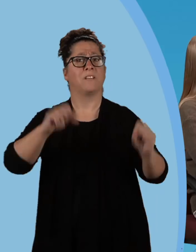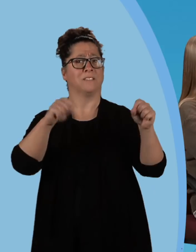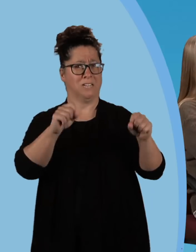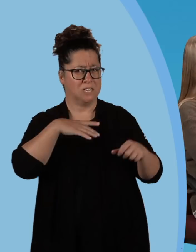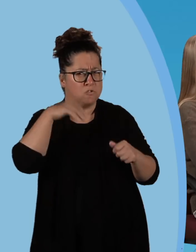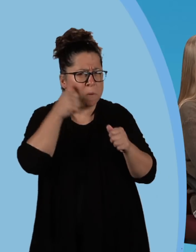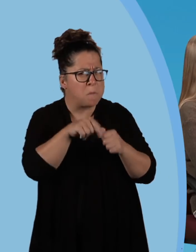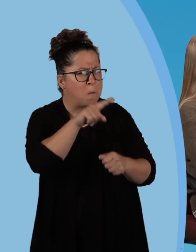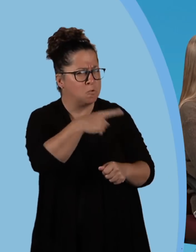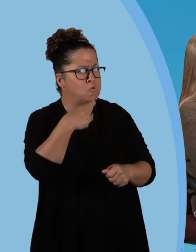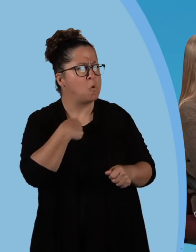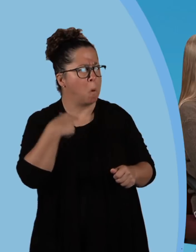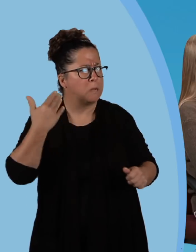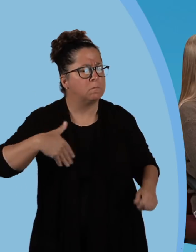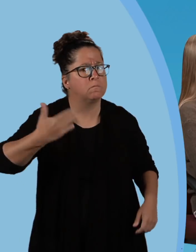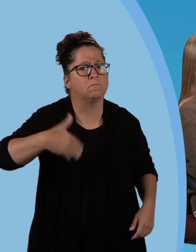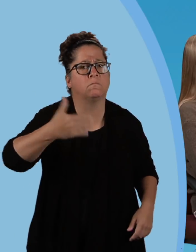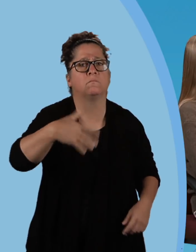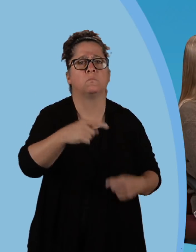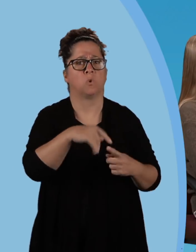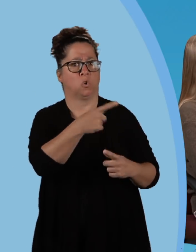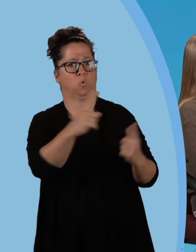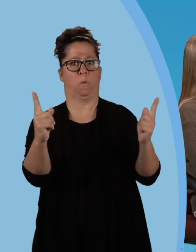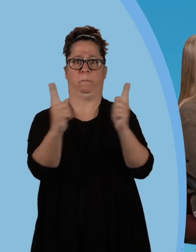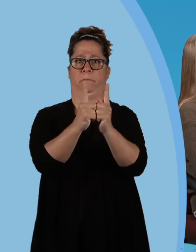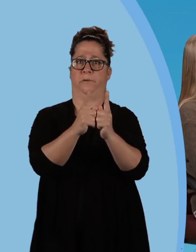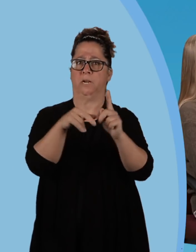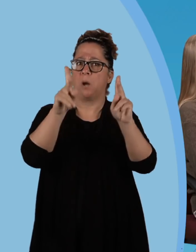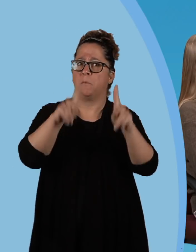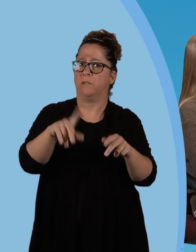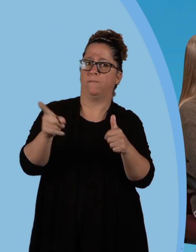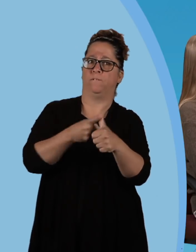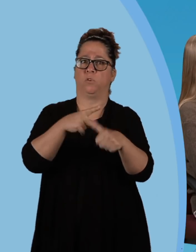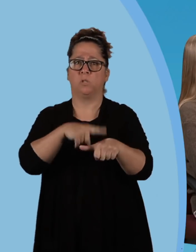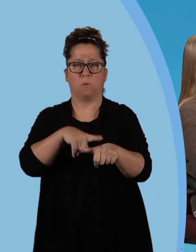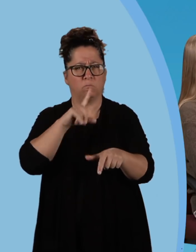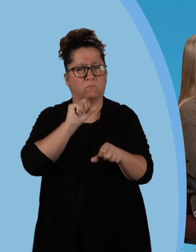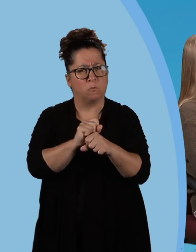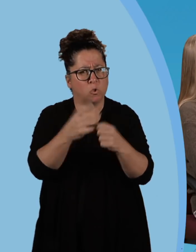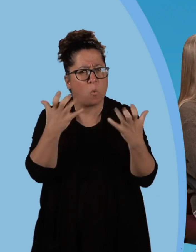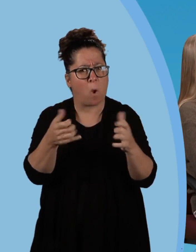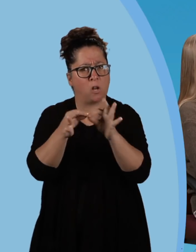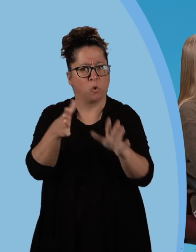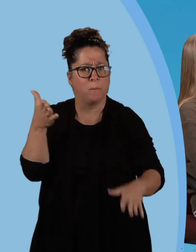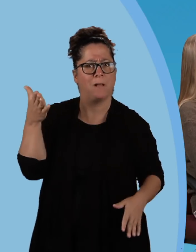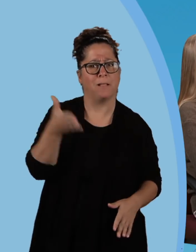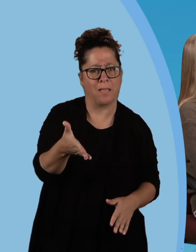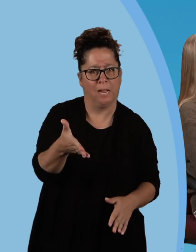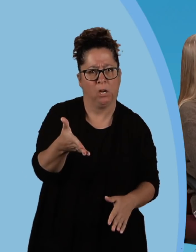Yeah, I remember you told me that often when you met a person for the first time you really wanted an interpreter